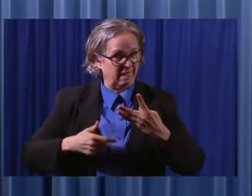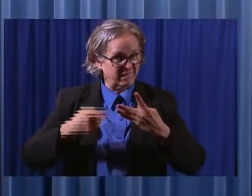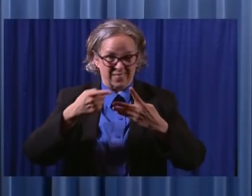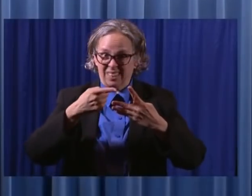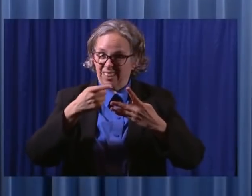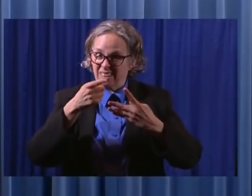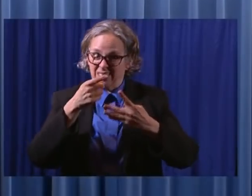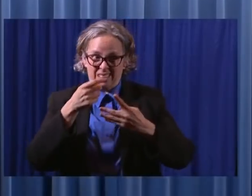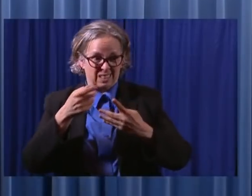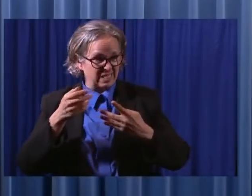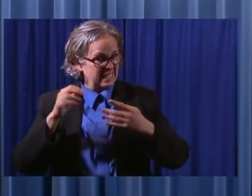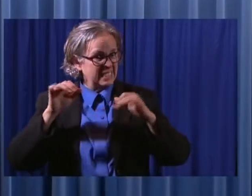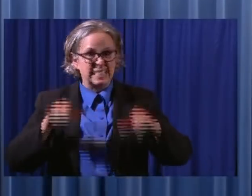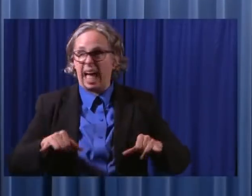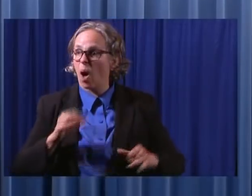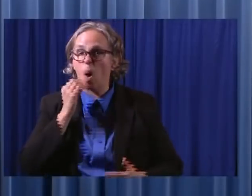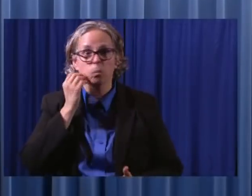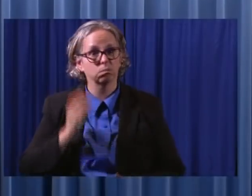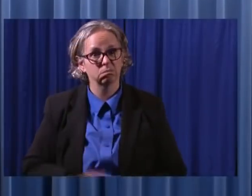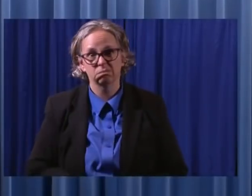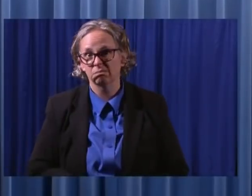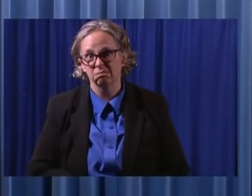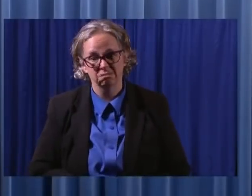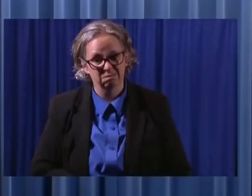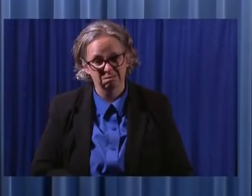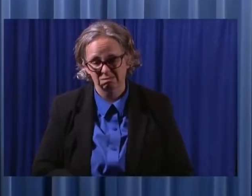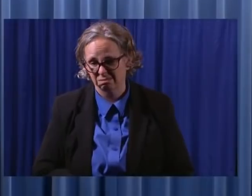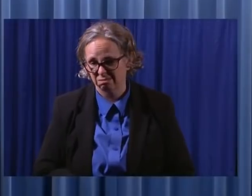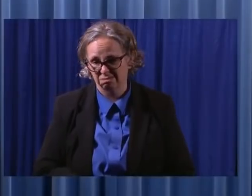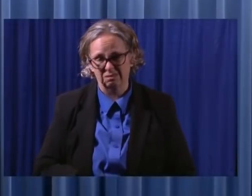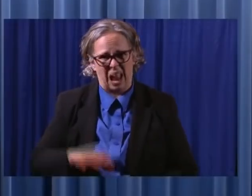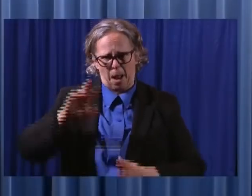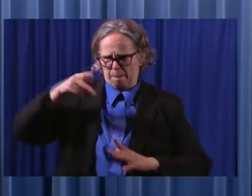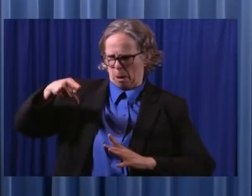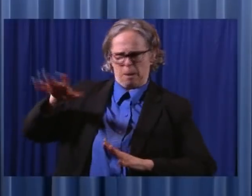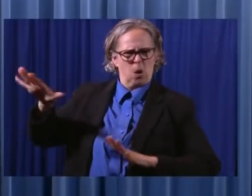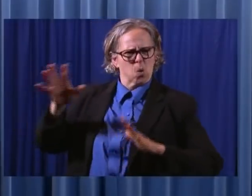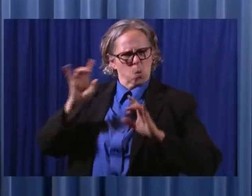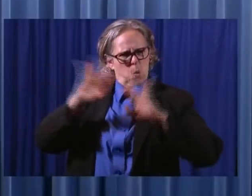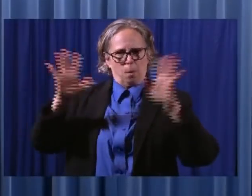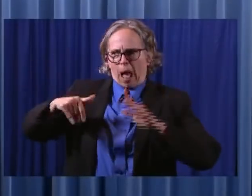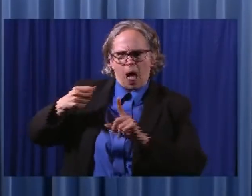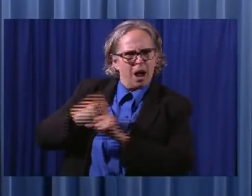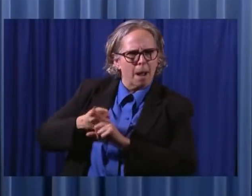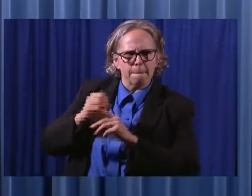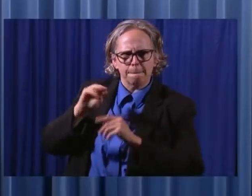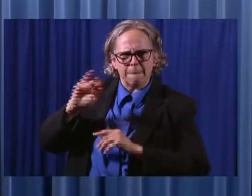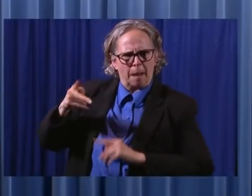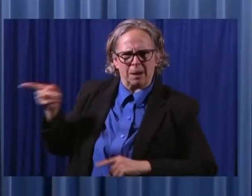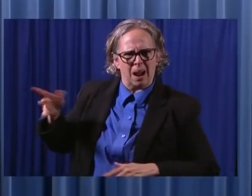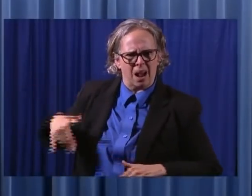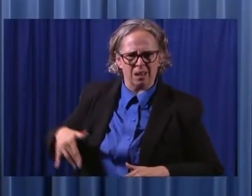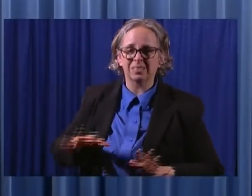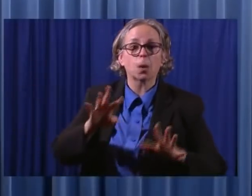PICKETT COUNTY HAS TRIGGERED 6 OR 7 INDICATORS AND THERE WAS SEVERE EXPOSURE AND SPREAD IT ALL CURRENT HEALTH ORDERS AND SECTOR SPECIFIC GUIDANCE MUST BE CONTINUE TO BE FOLLOWED OHIOANS LIVING ON COUNTIES AT